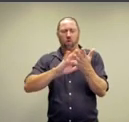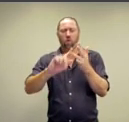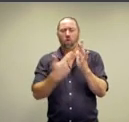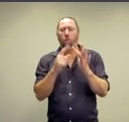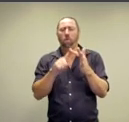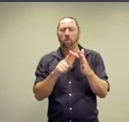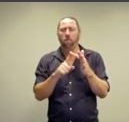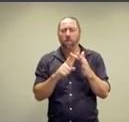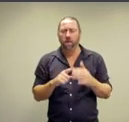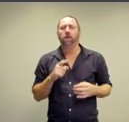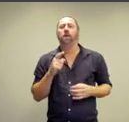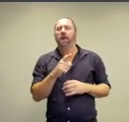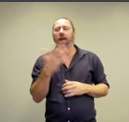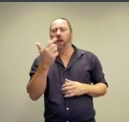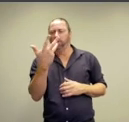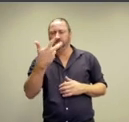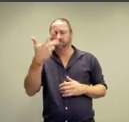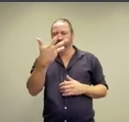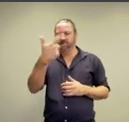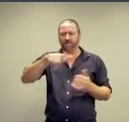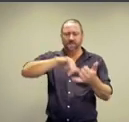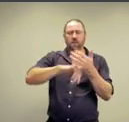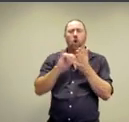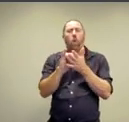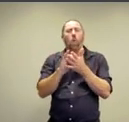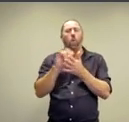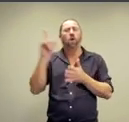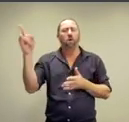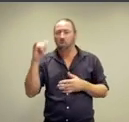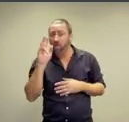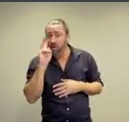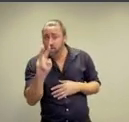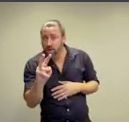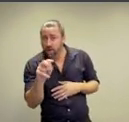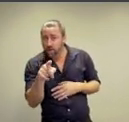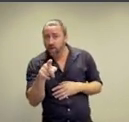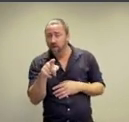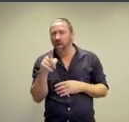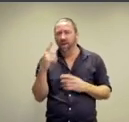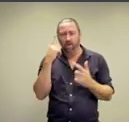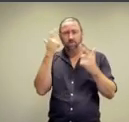very deeply invested also in that kind of 1970s New York scene.